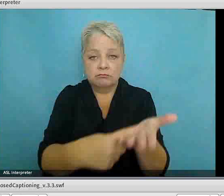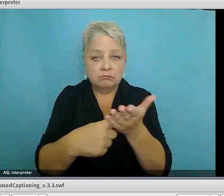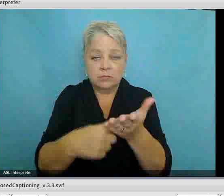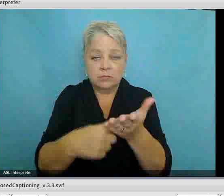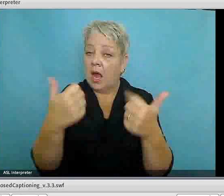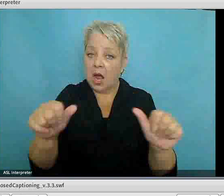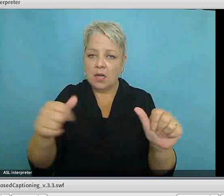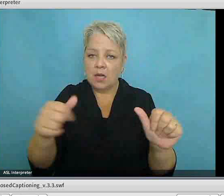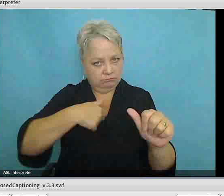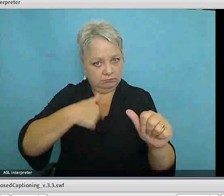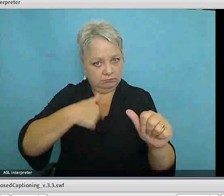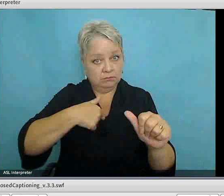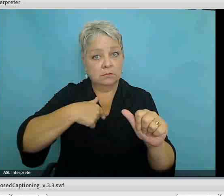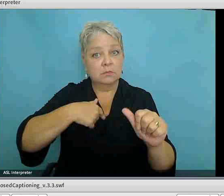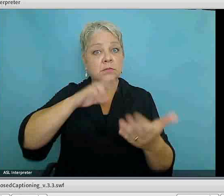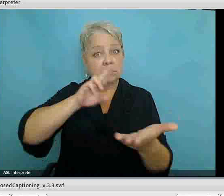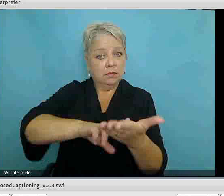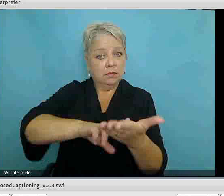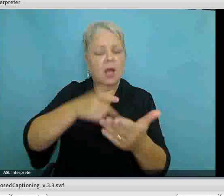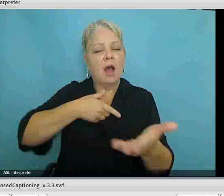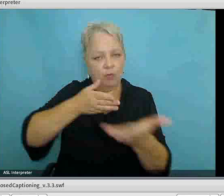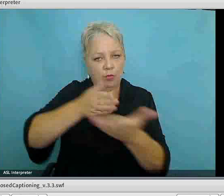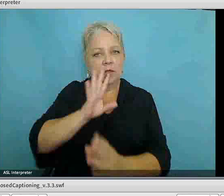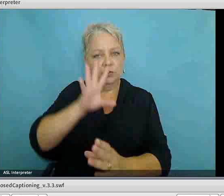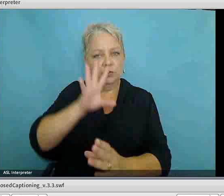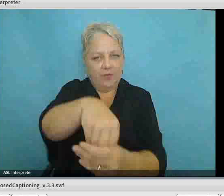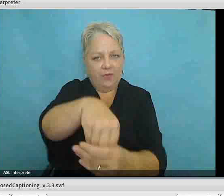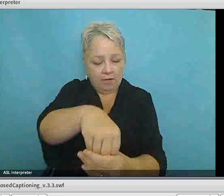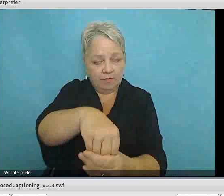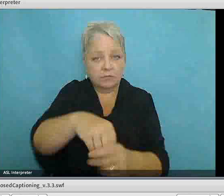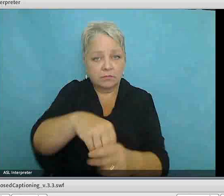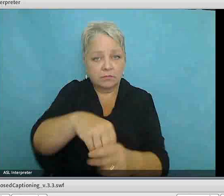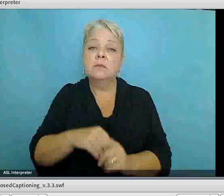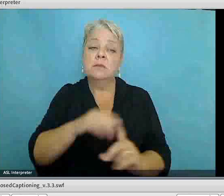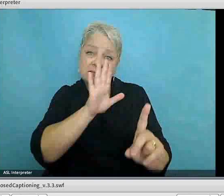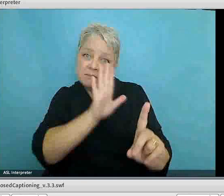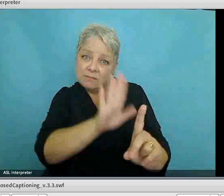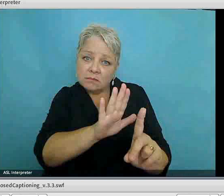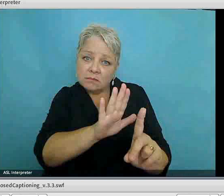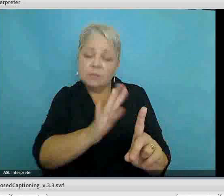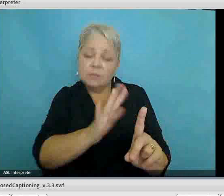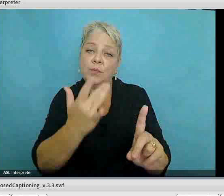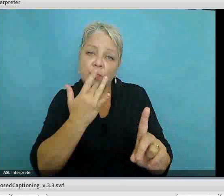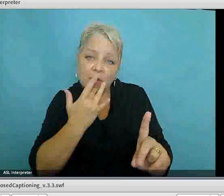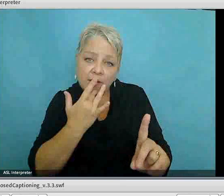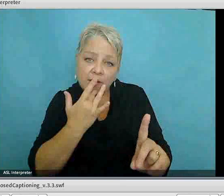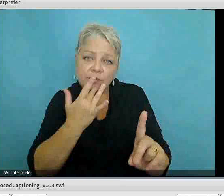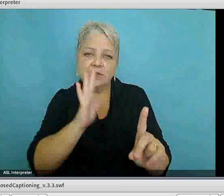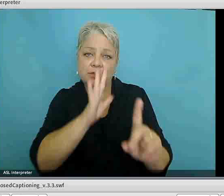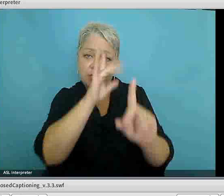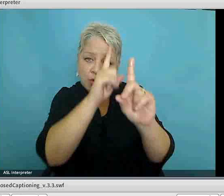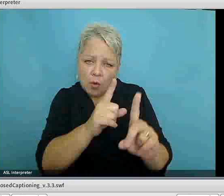The personal goals and preferences of the enrollee play an integral role in the decision-making process.